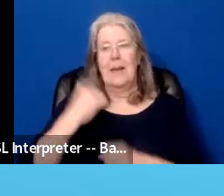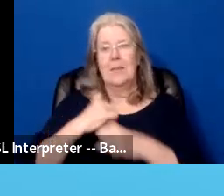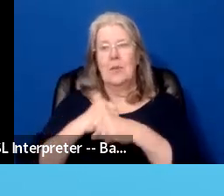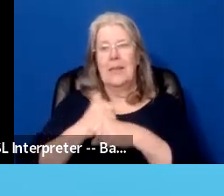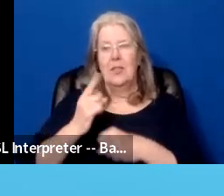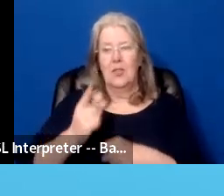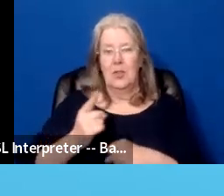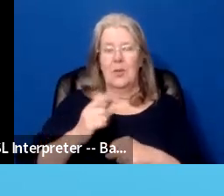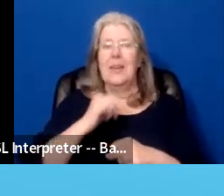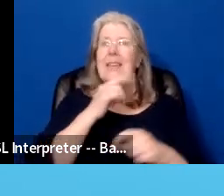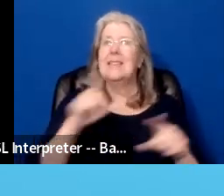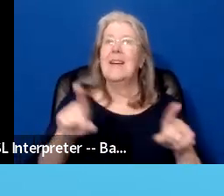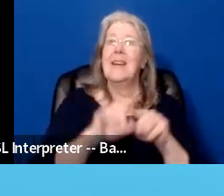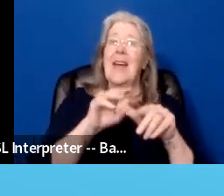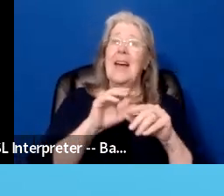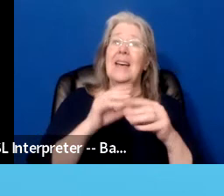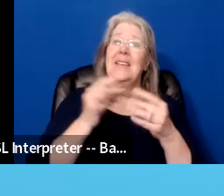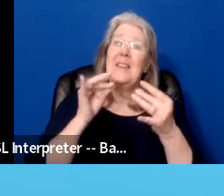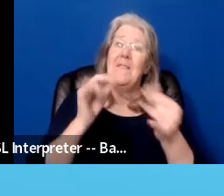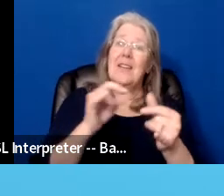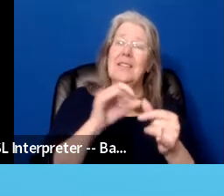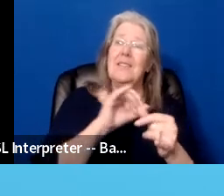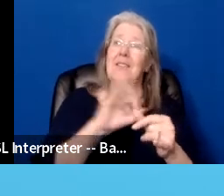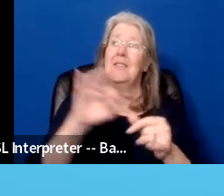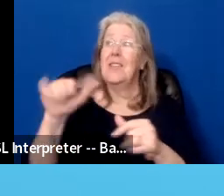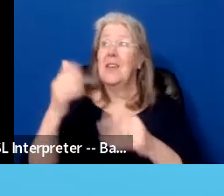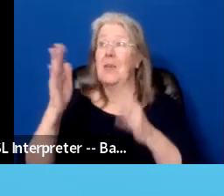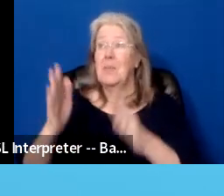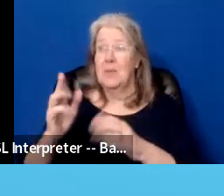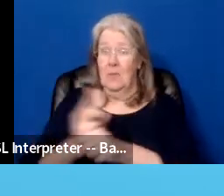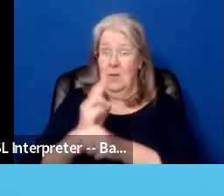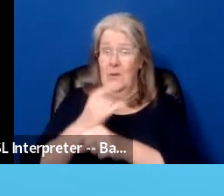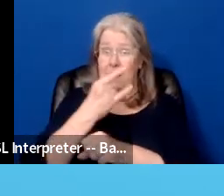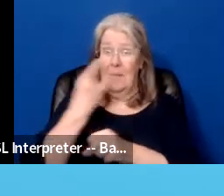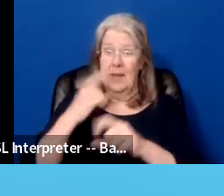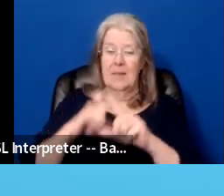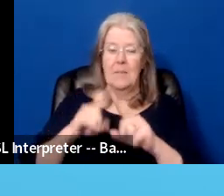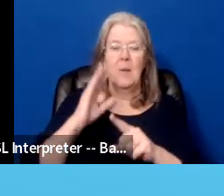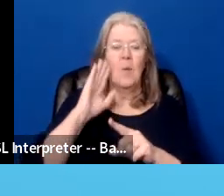person was masked, but we do know that you wearing your mask is protecting you to some extent.